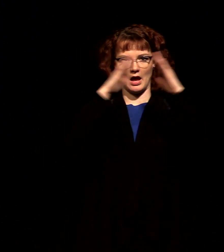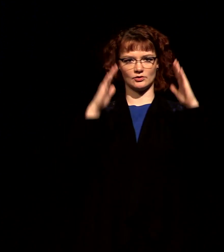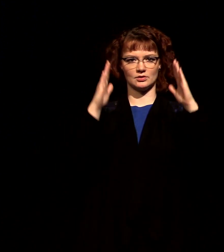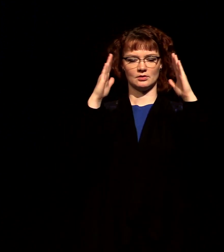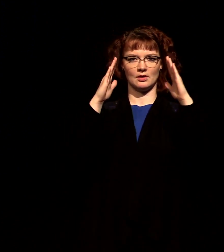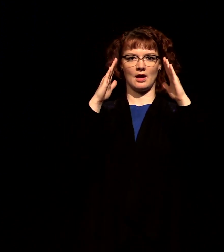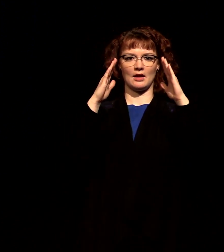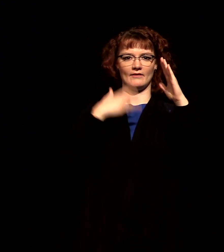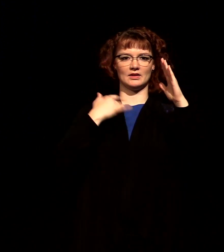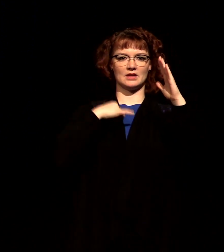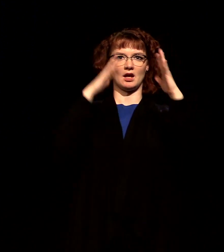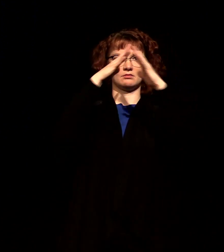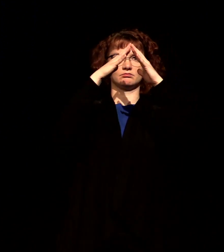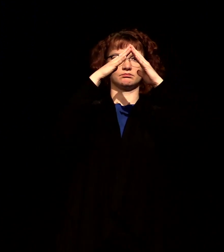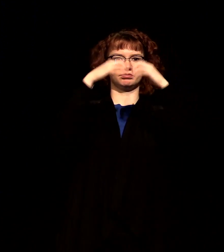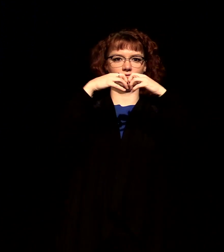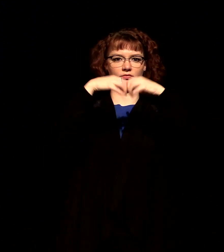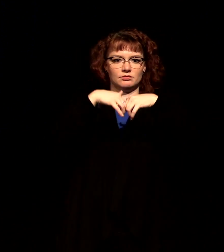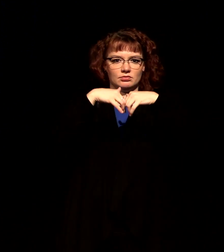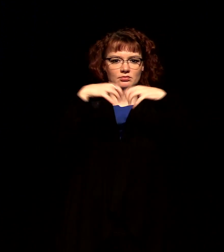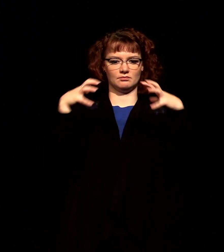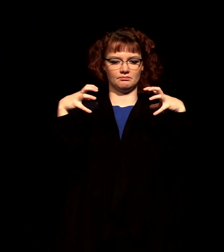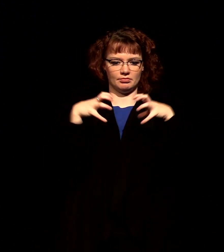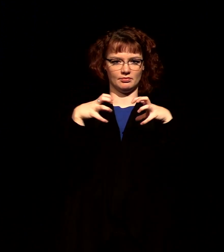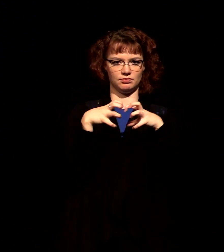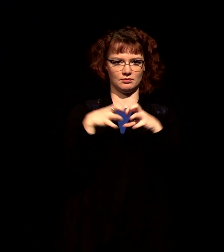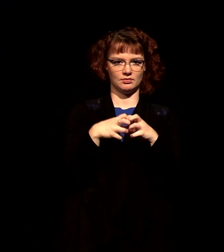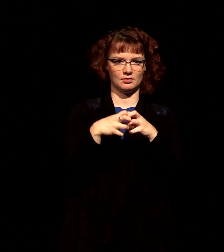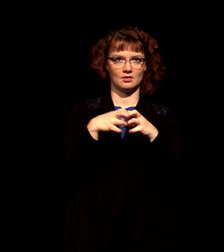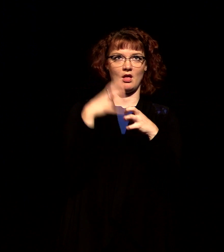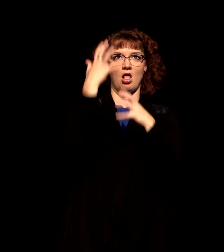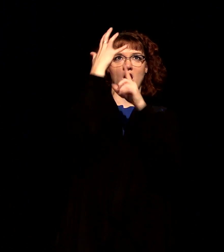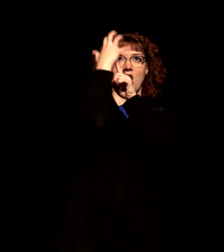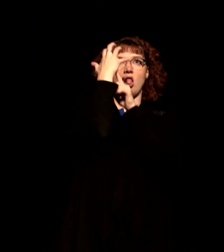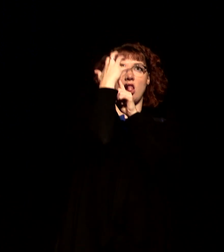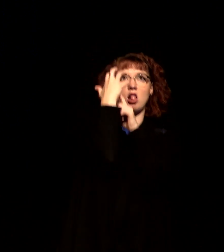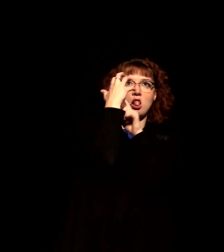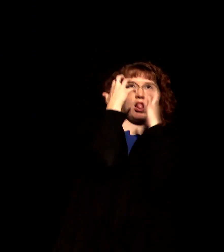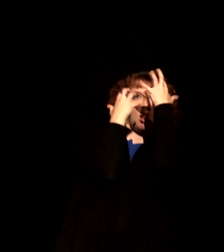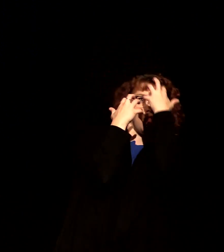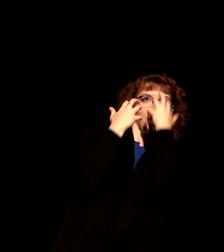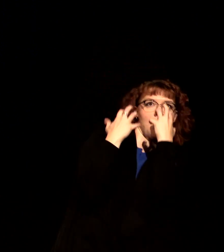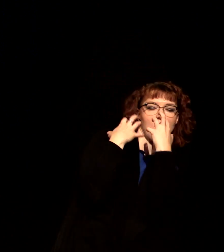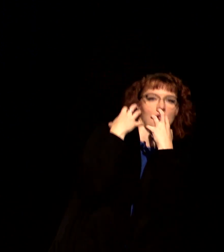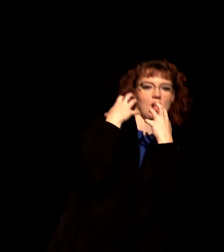ceiling is kind of coming down, it's under the weight of it. And then the walls are crashing in and you're pressed in and you've